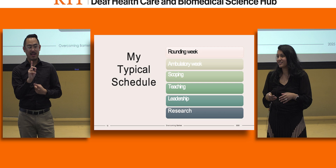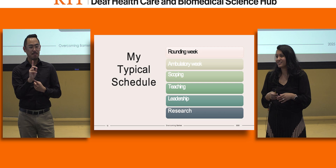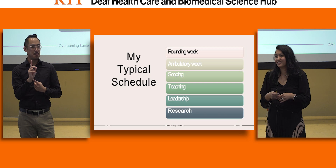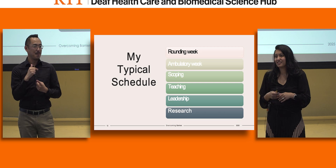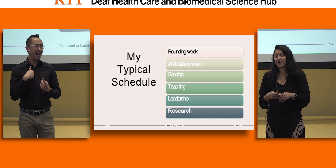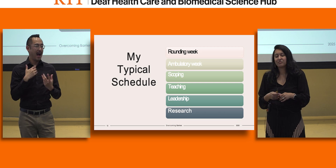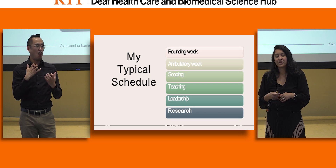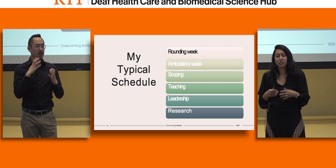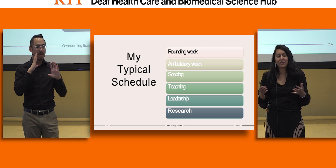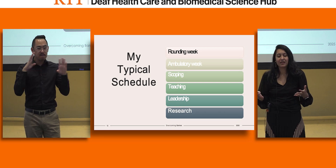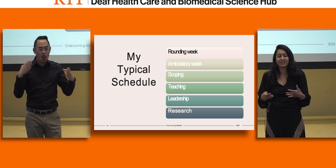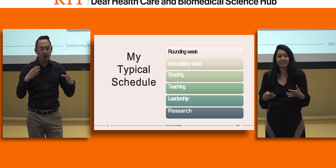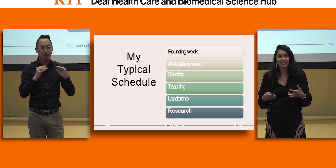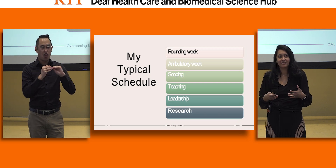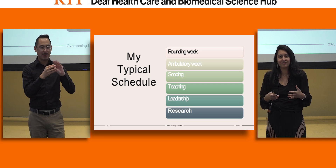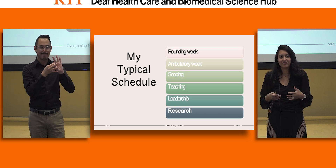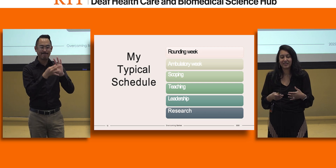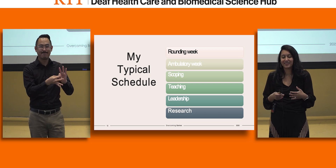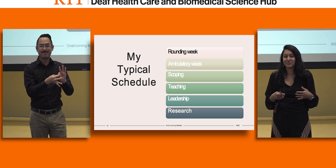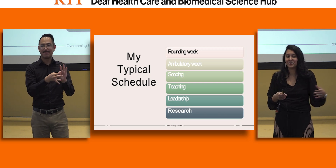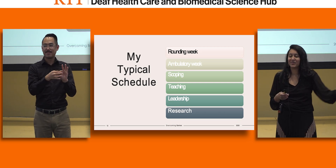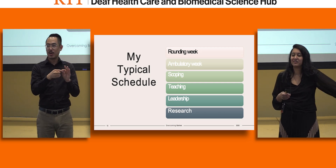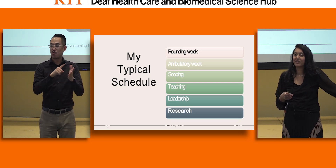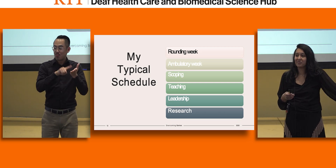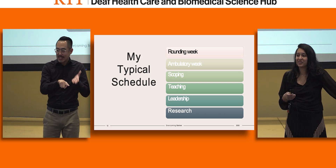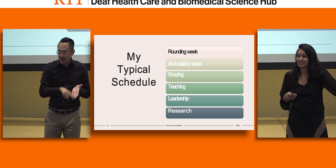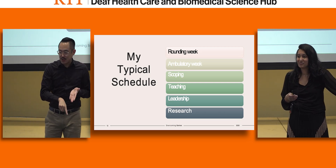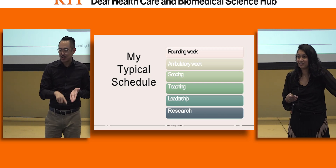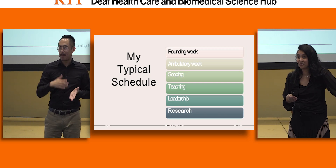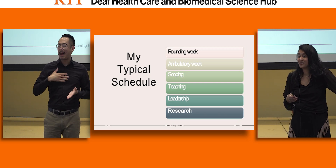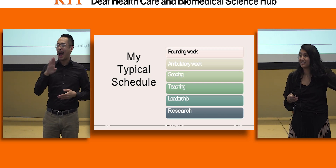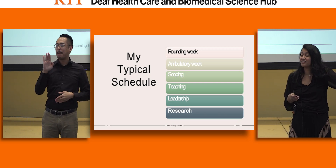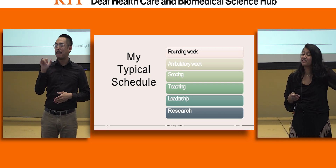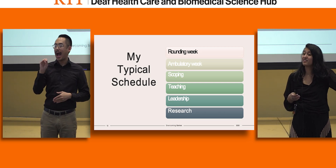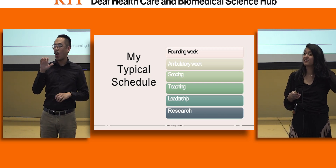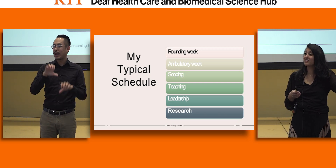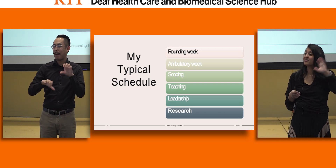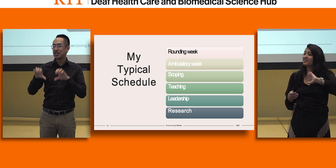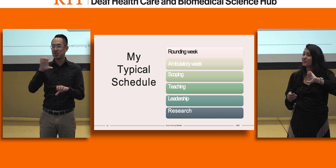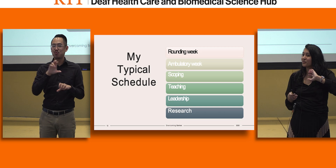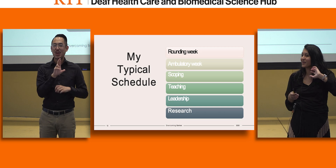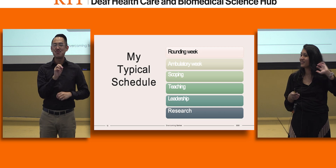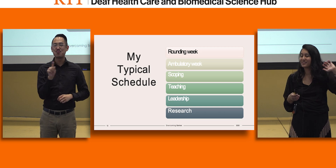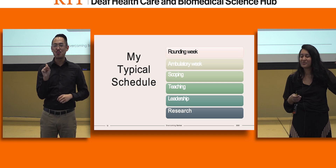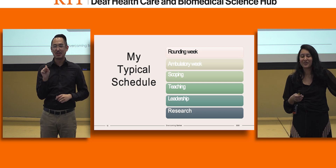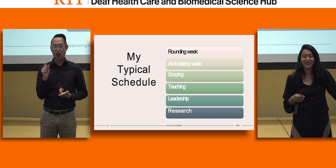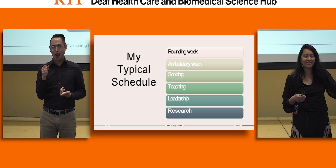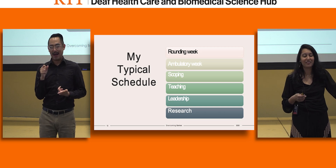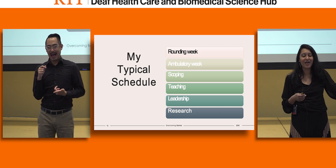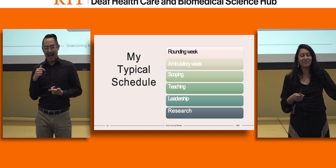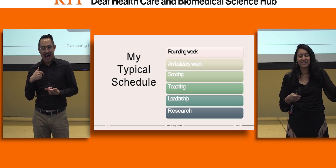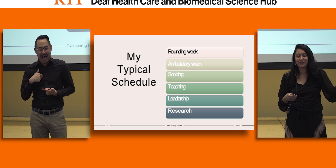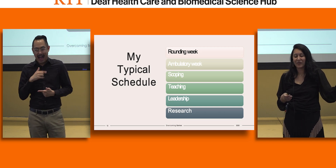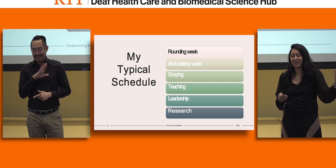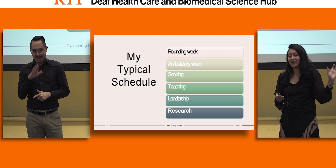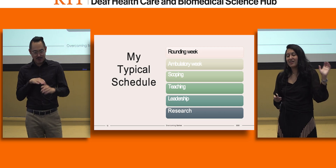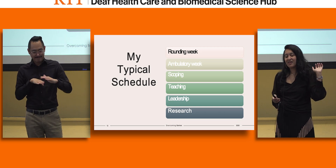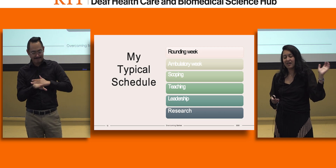and go back to kind of my biochemistry roots in just a slightly different way. I don't work in the lab anymore,